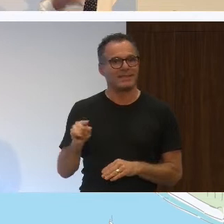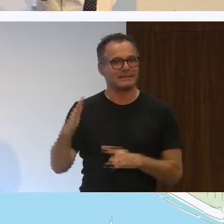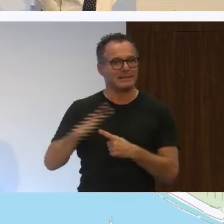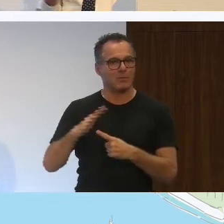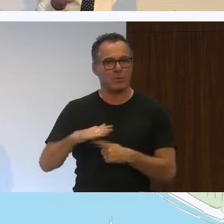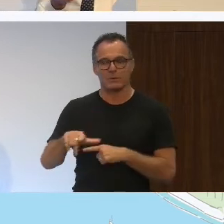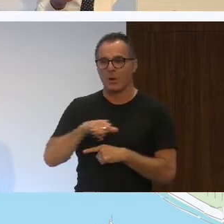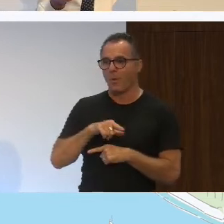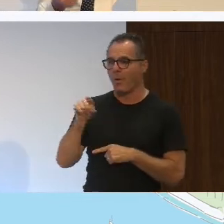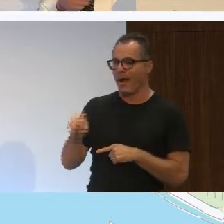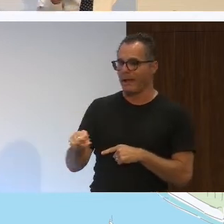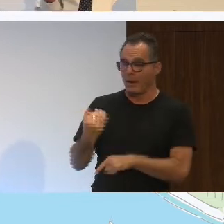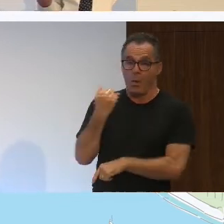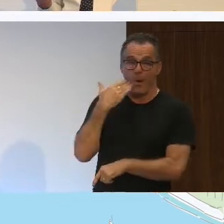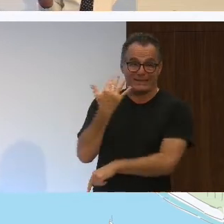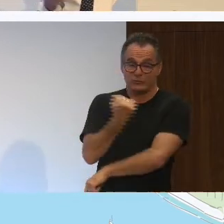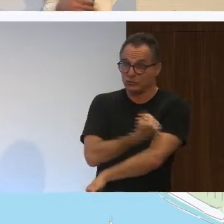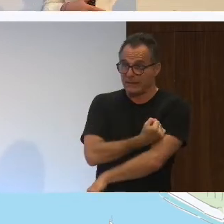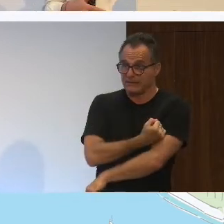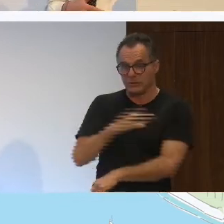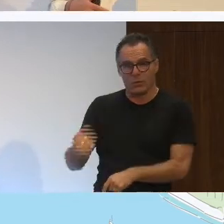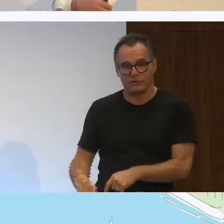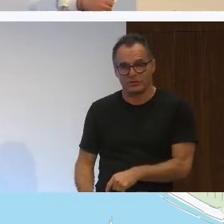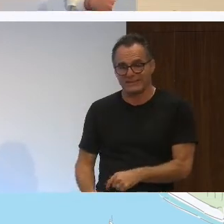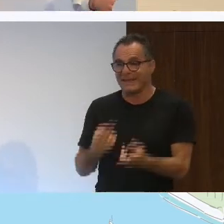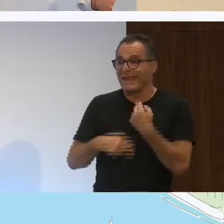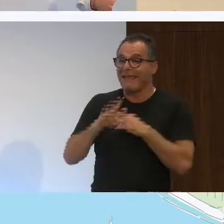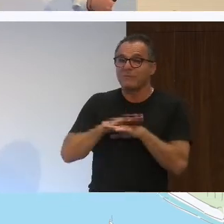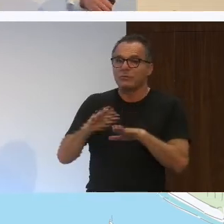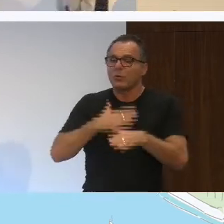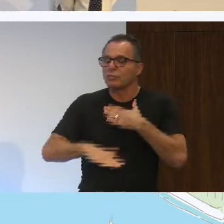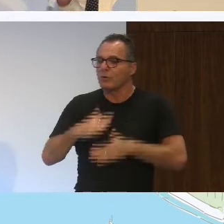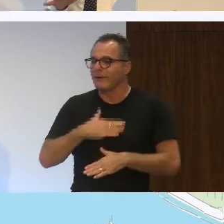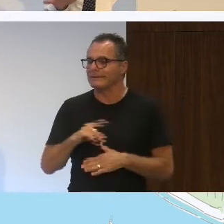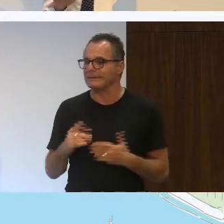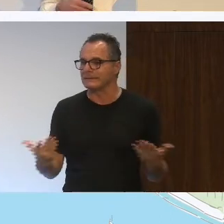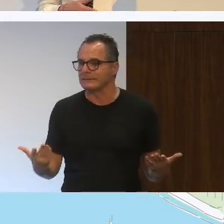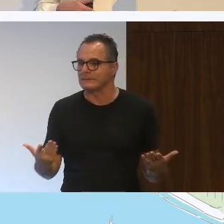you know, as soon as it is injected, if you don't tolerate it, which which is a low proportion of people.